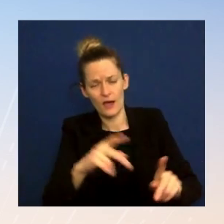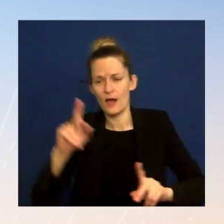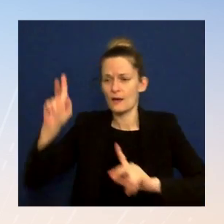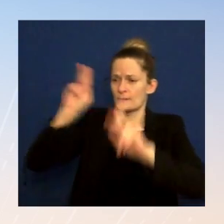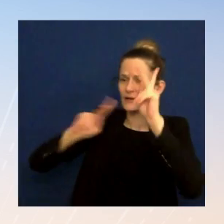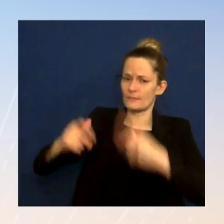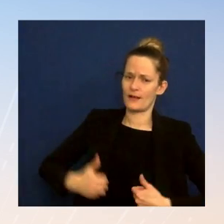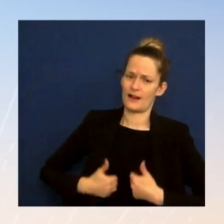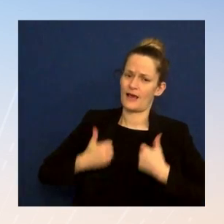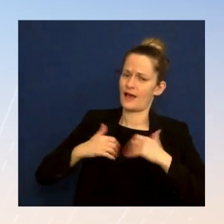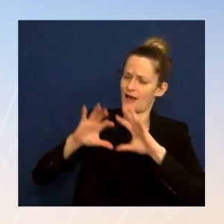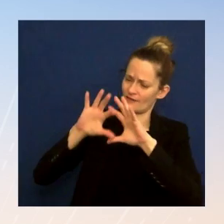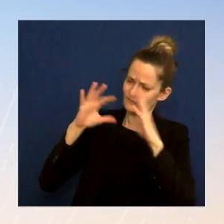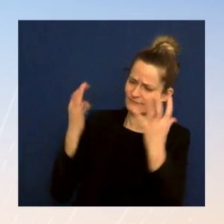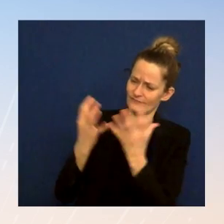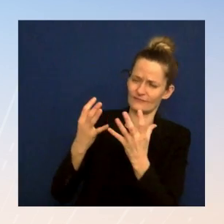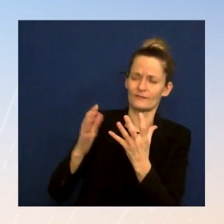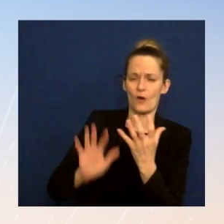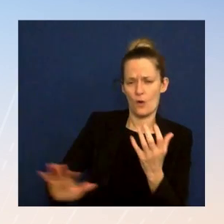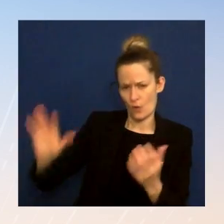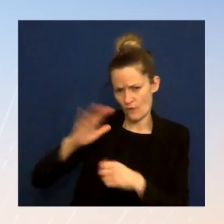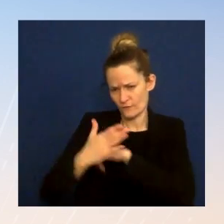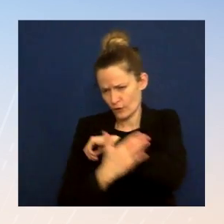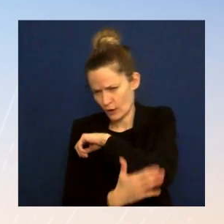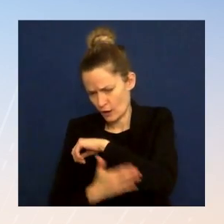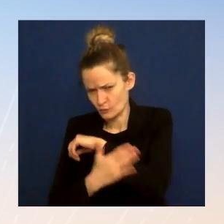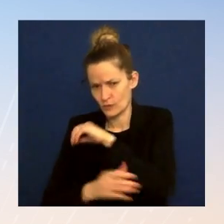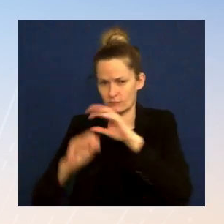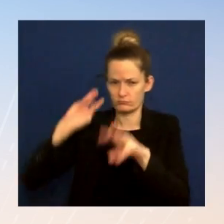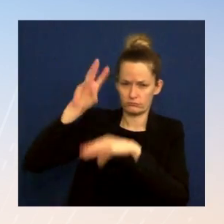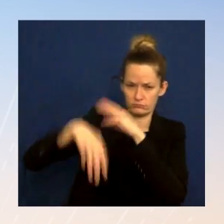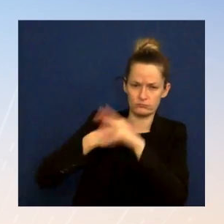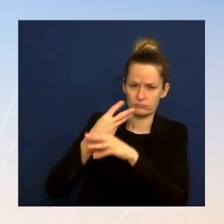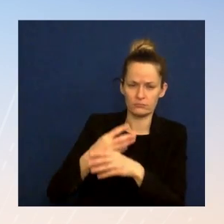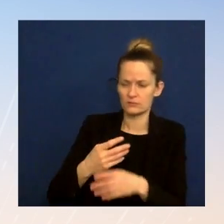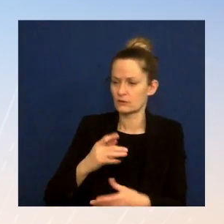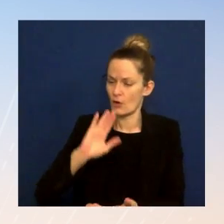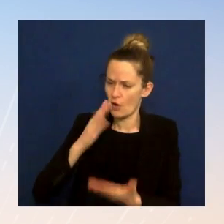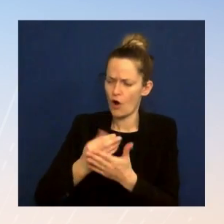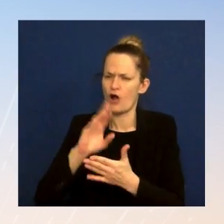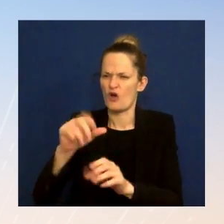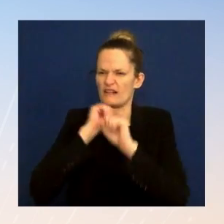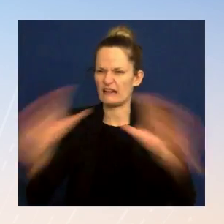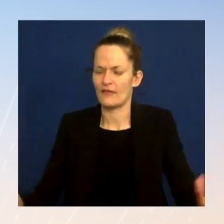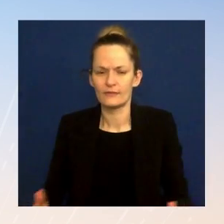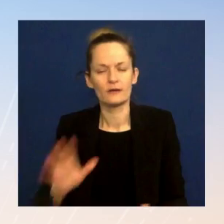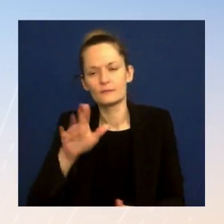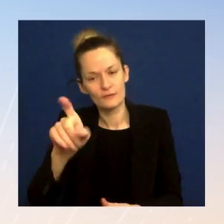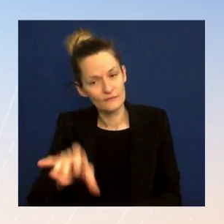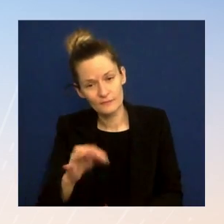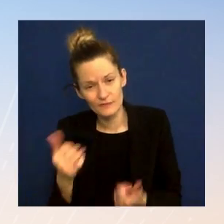Because those are the alternatives. The Press: And if you don't -- and if you don't get that, who should -- who should these disillusioned Democrats hold accountable? Ms. Psaki: Well, look, Peter,